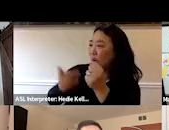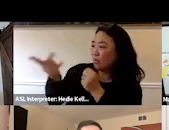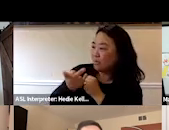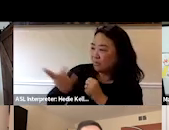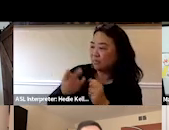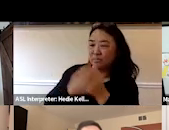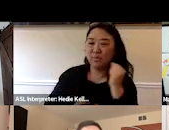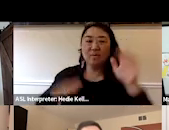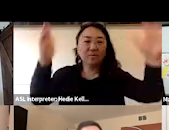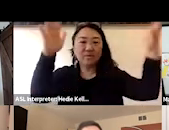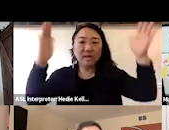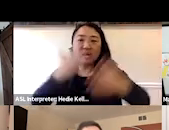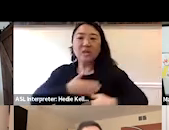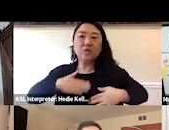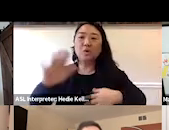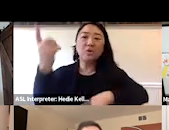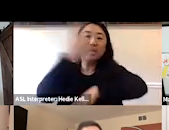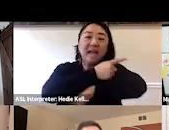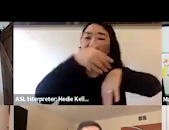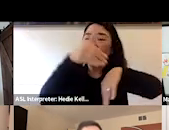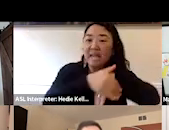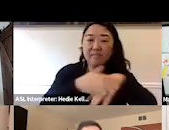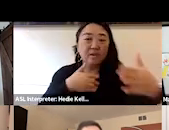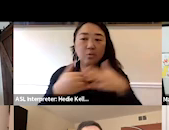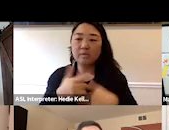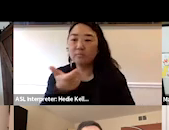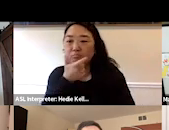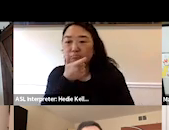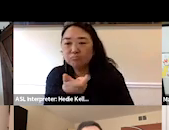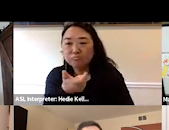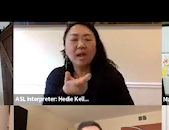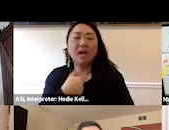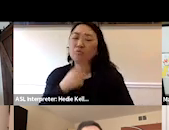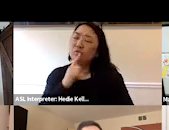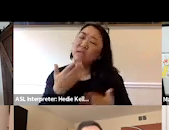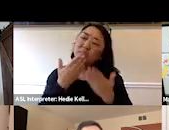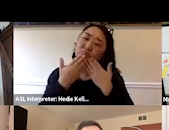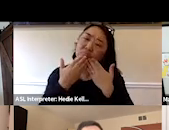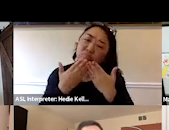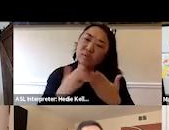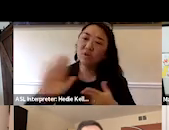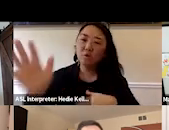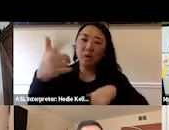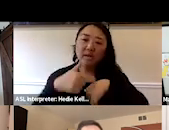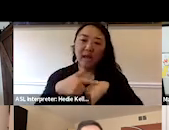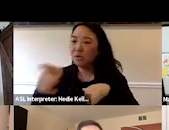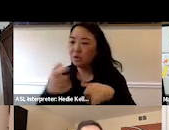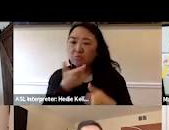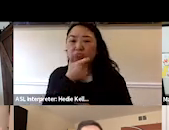Enjoy your day evening. Whenever you're watching this, we really appreciate the time and really appreciate you sticking with us.